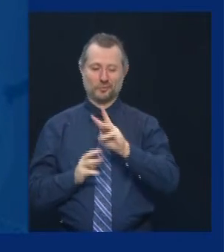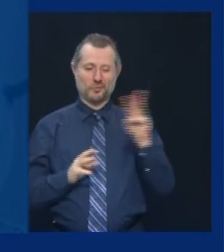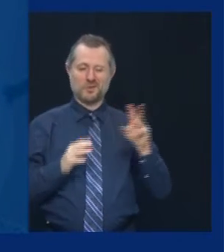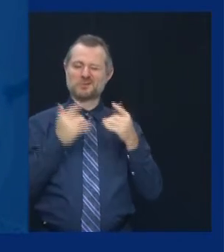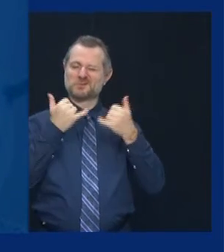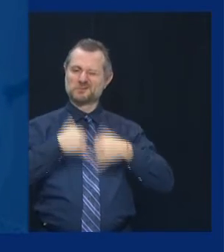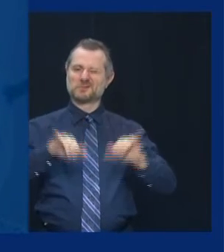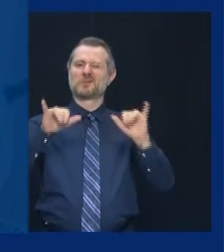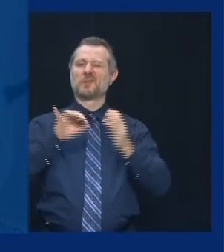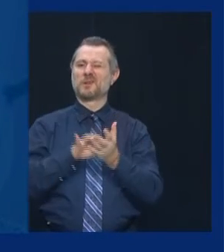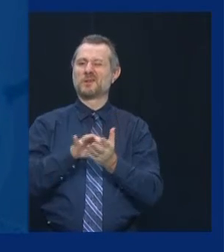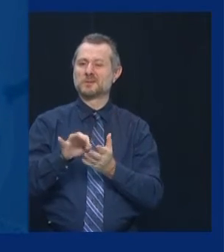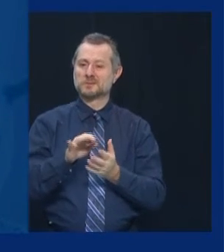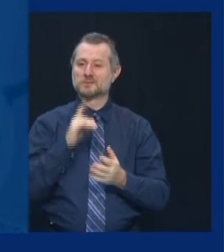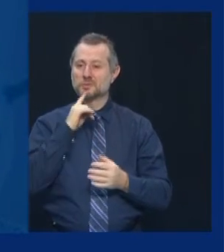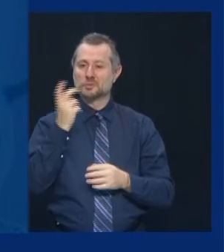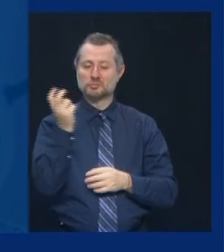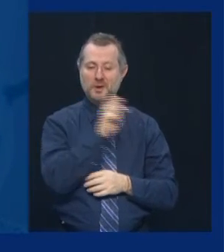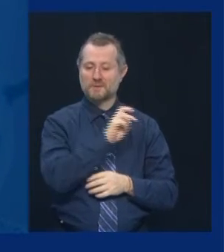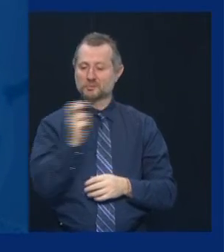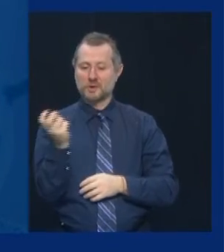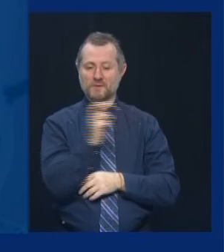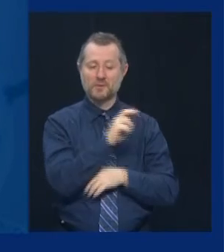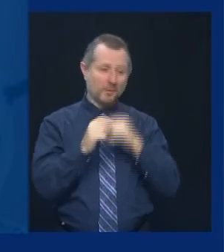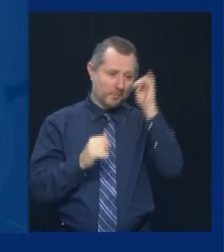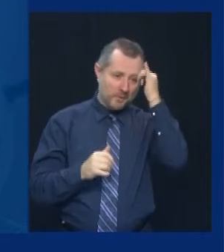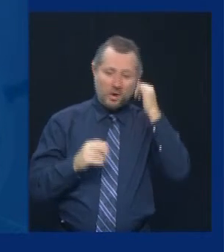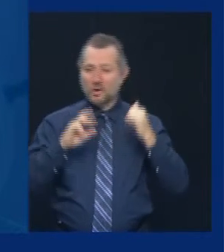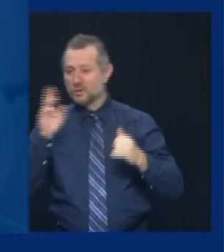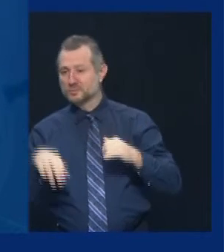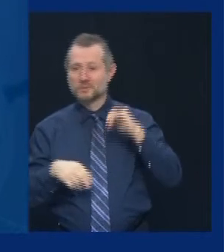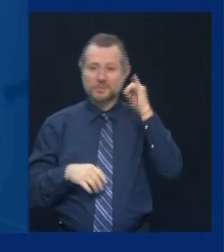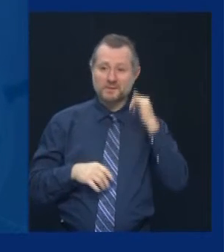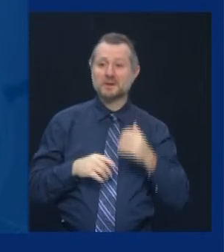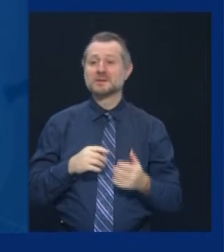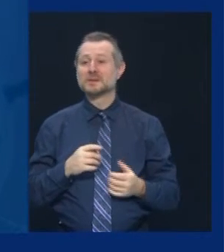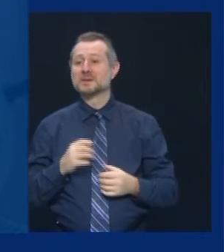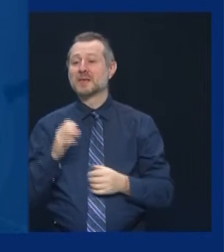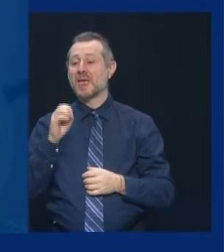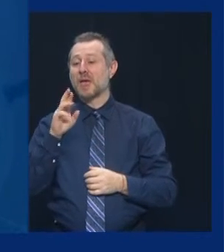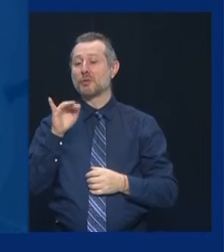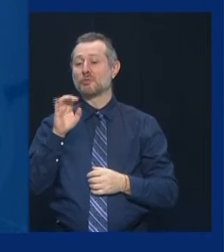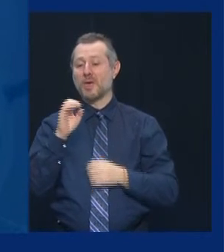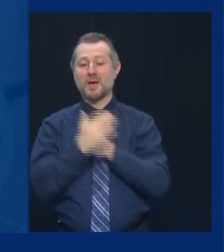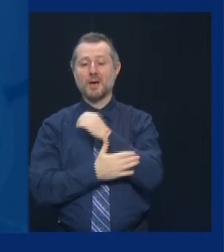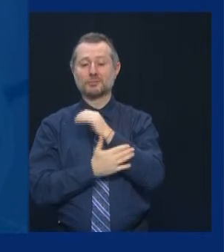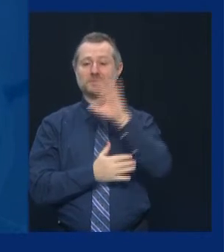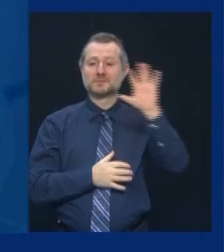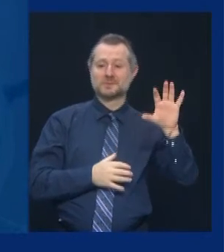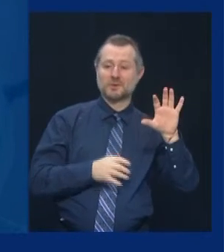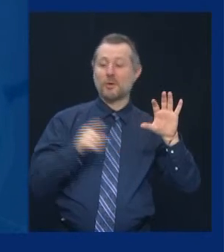BECAUSE THEY ARE PART OF WESTERN NEW YORK, THERE IS A LOT OF